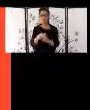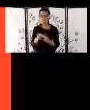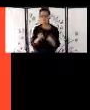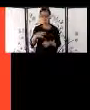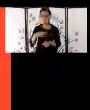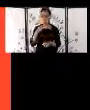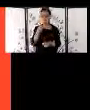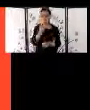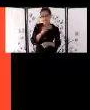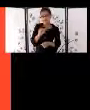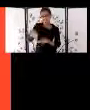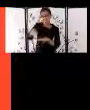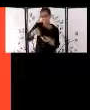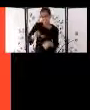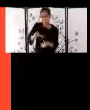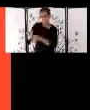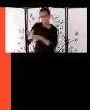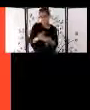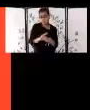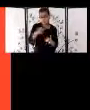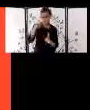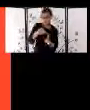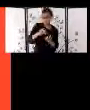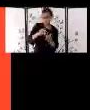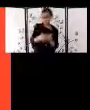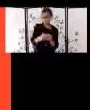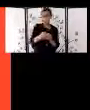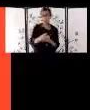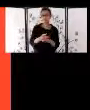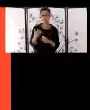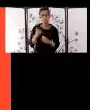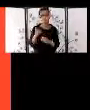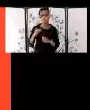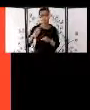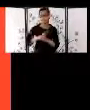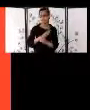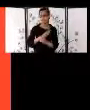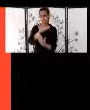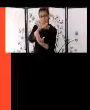to the project. There is a full list of eligible expenses in the program guidelines that are